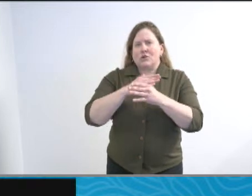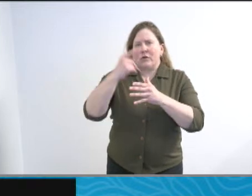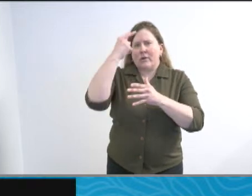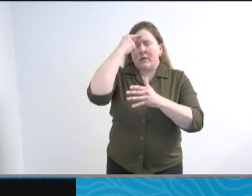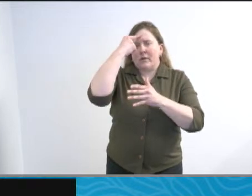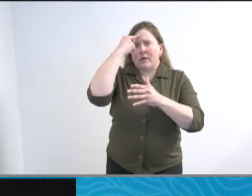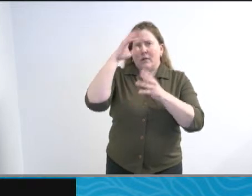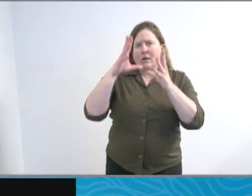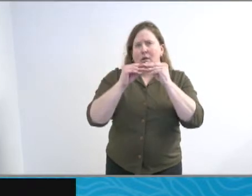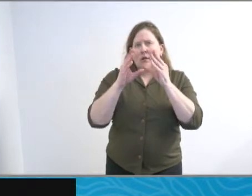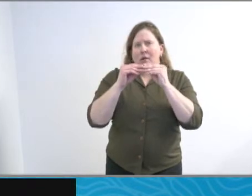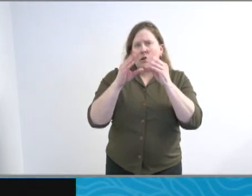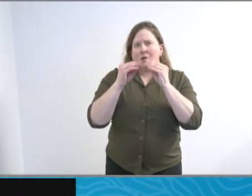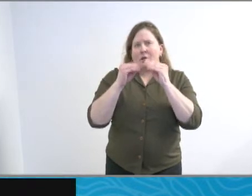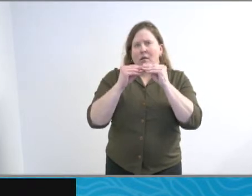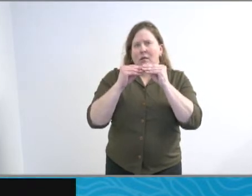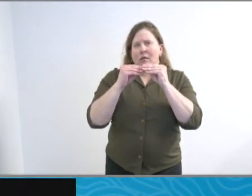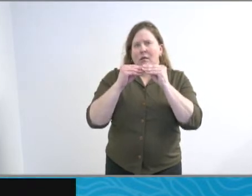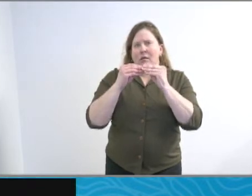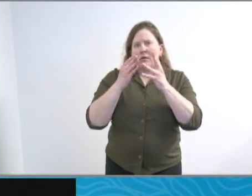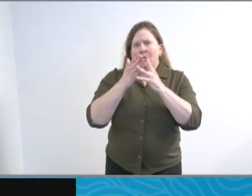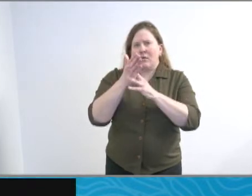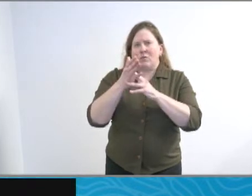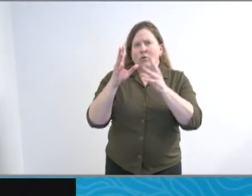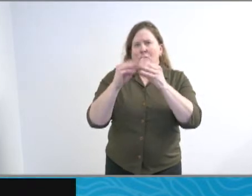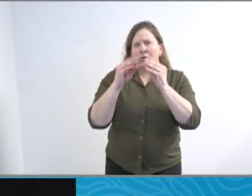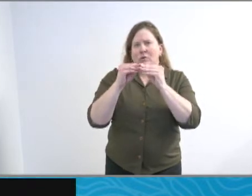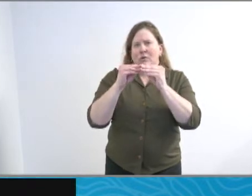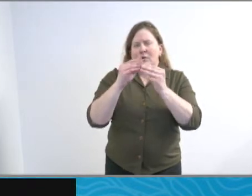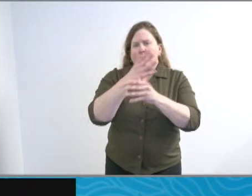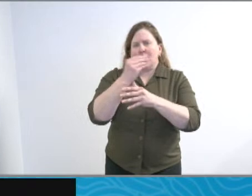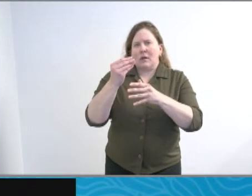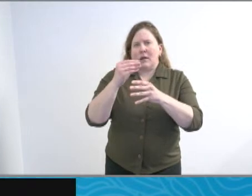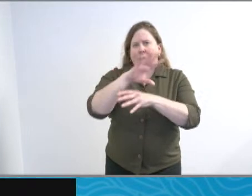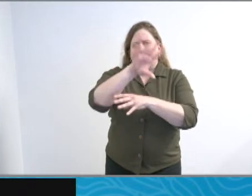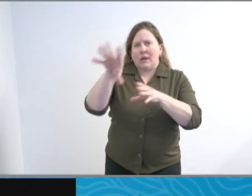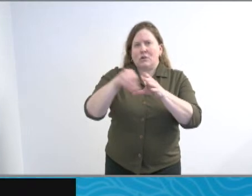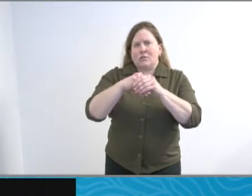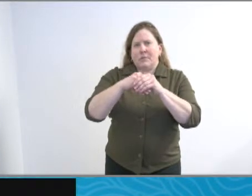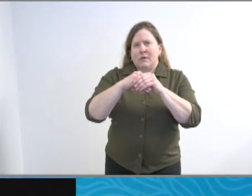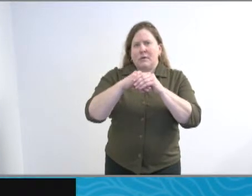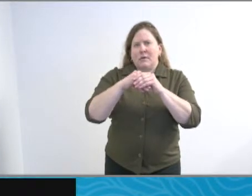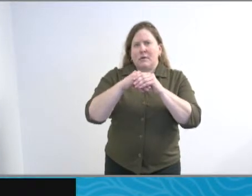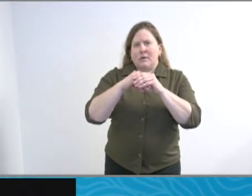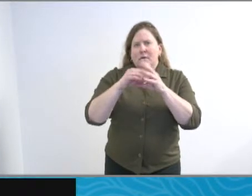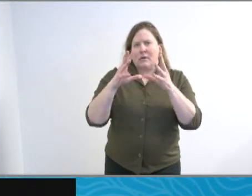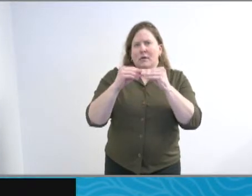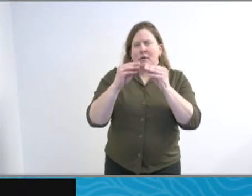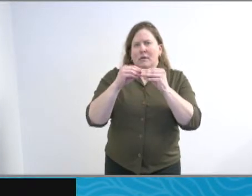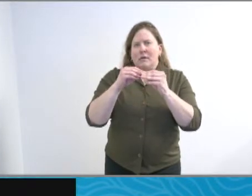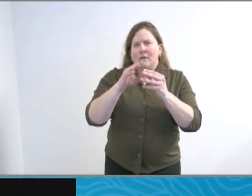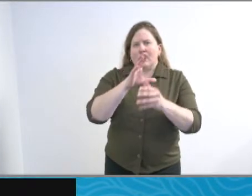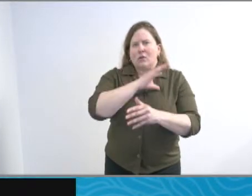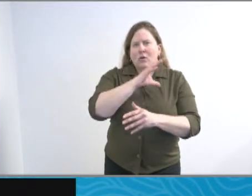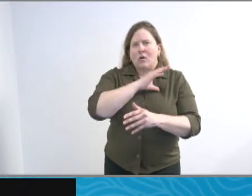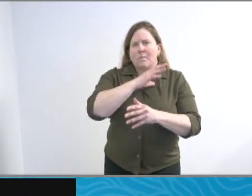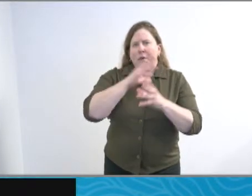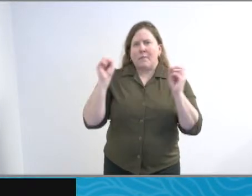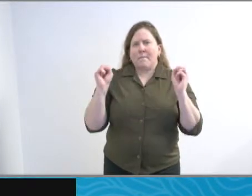collaborating through coalitions and engagement sessions. So thank you. Carmen, I'm gonna hand it back to you